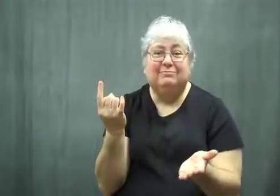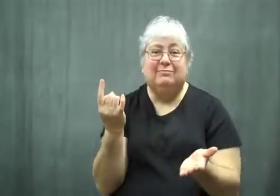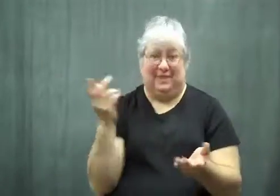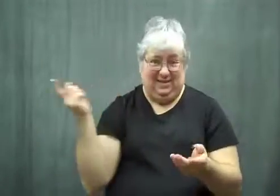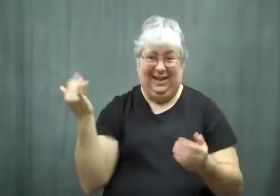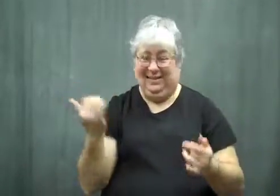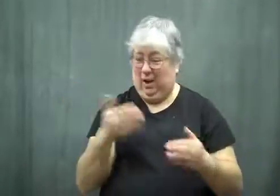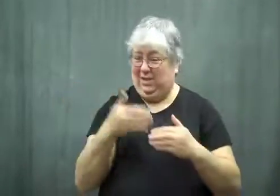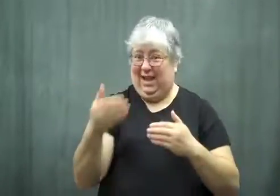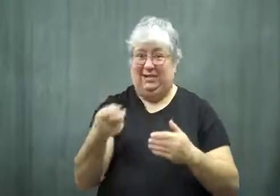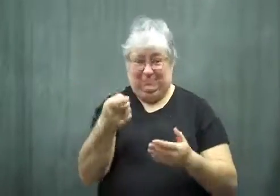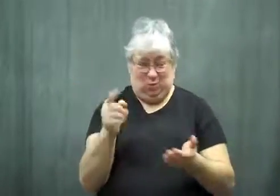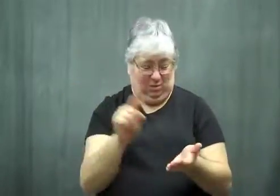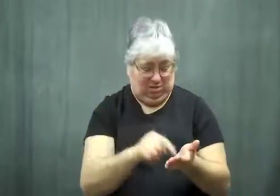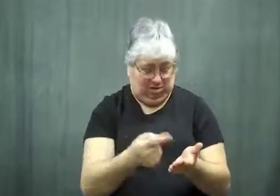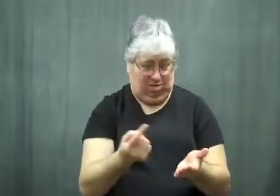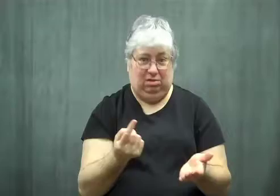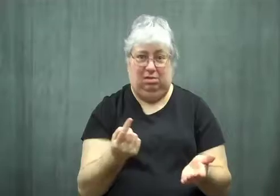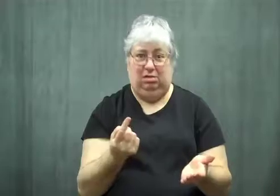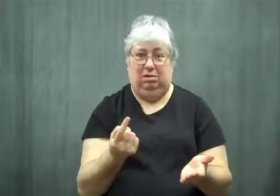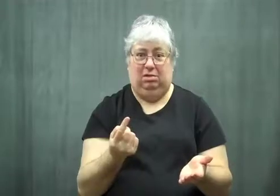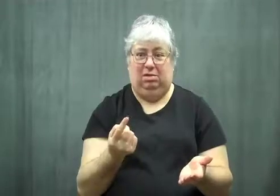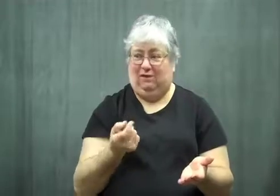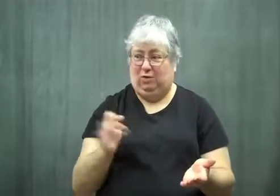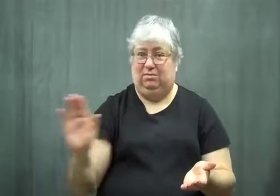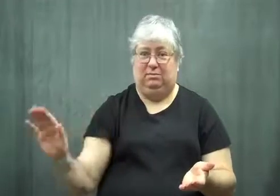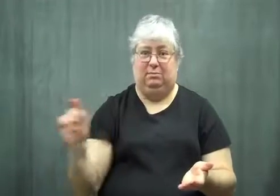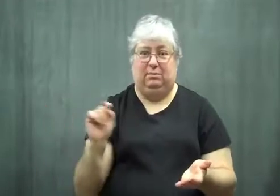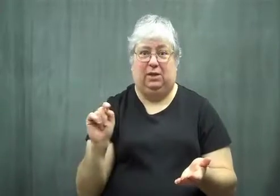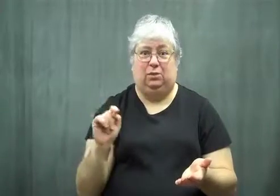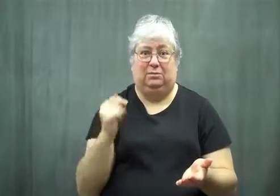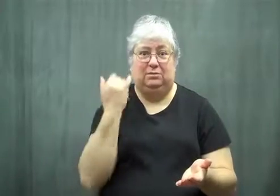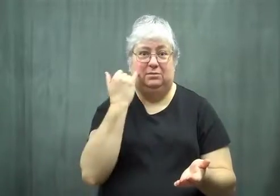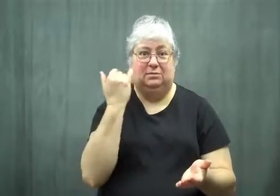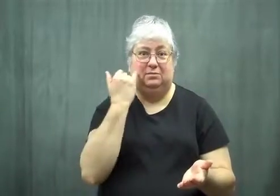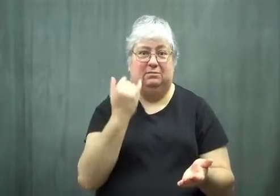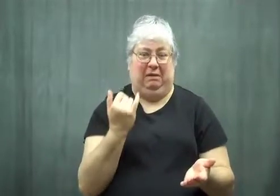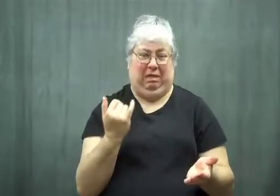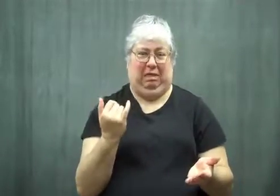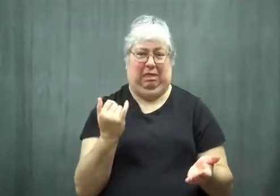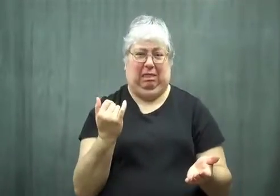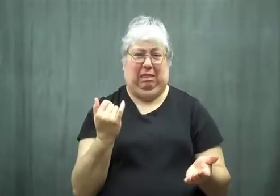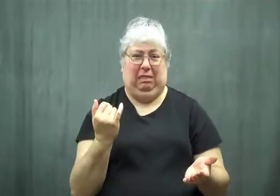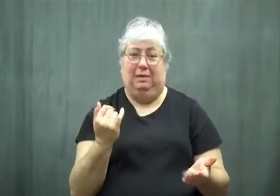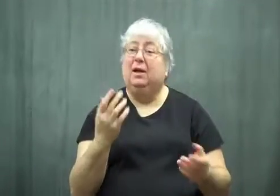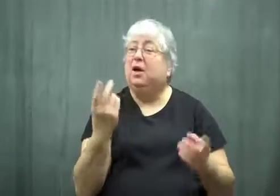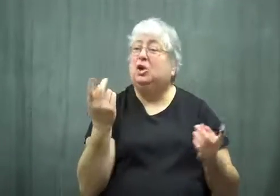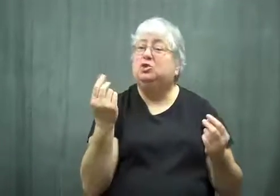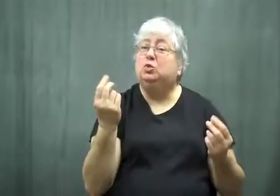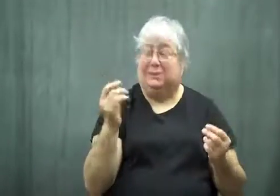Then you come along and pick up their germs from when they used the restroom. Yuck.